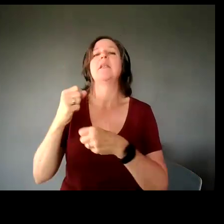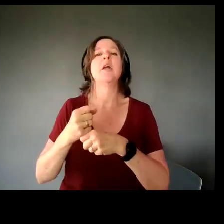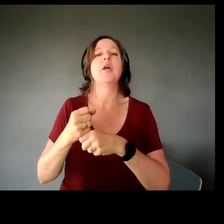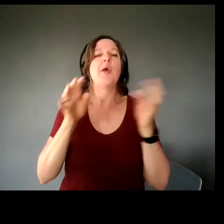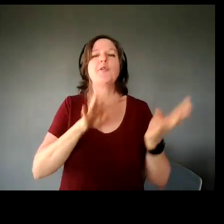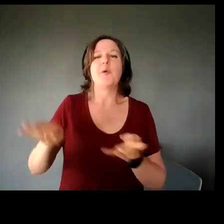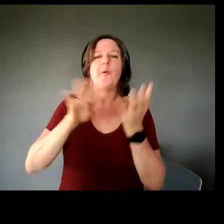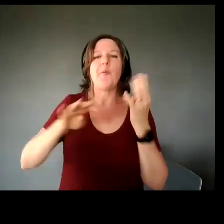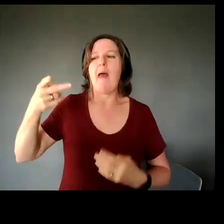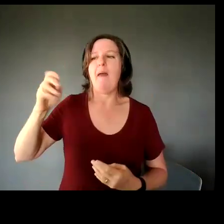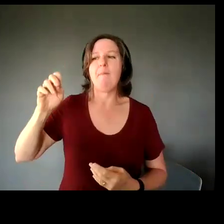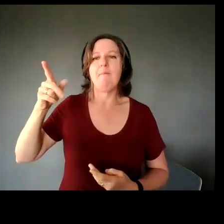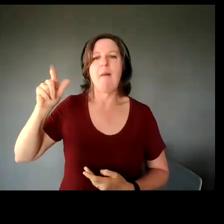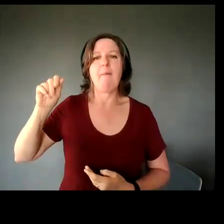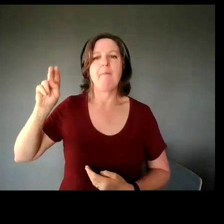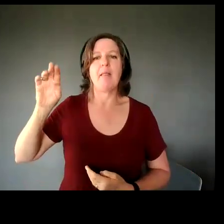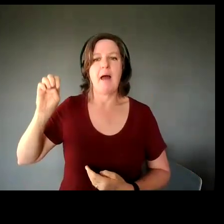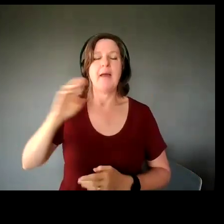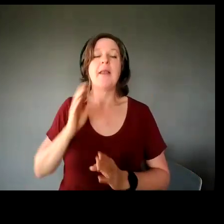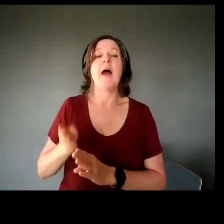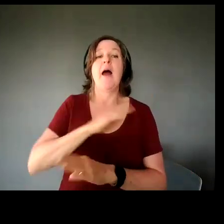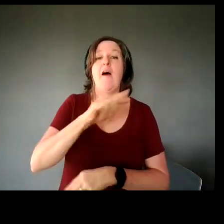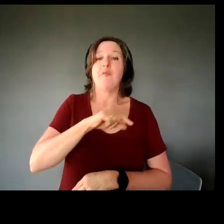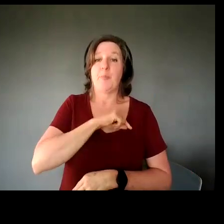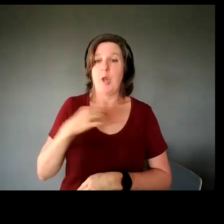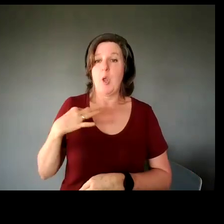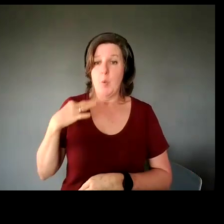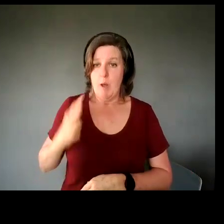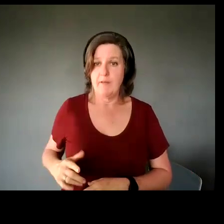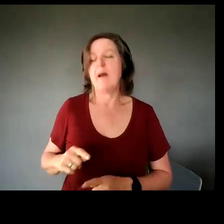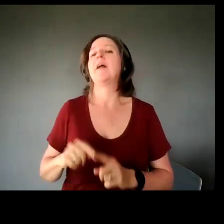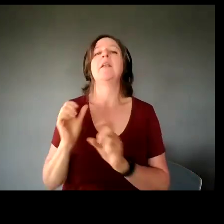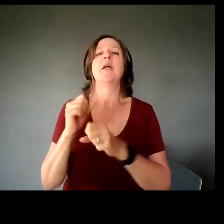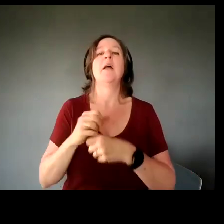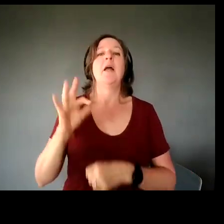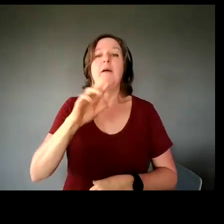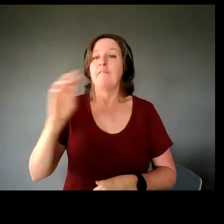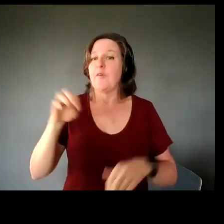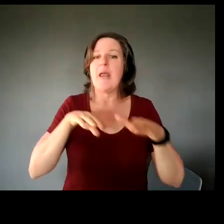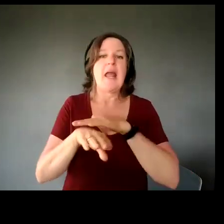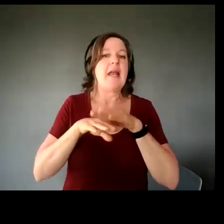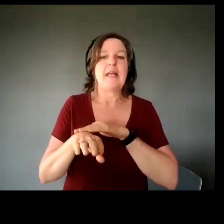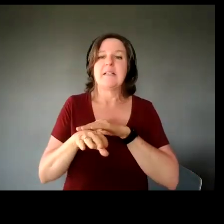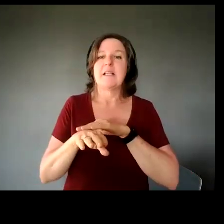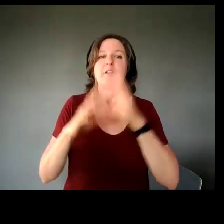It also democratized free and accessible education and presented an opportunity to learn